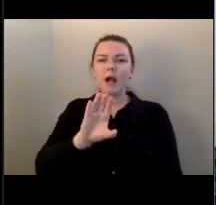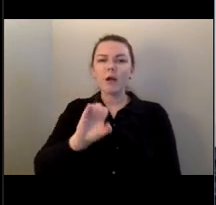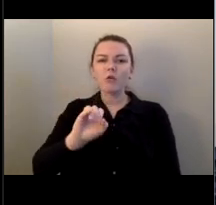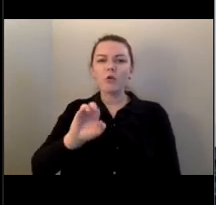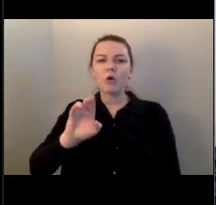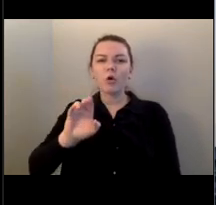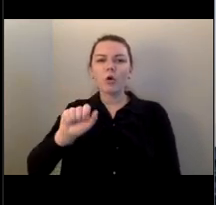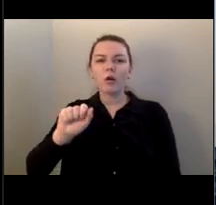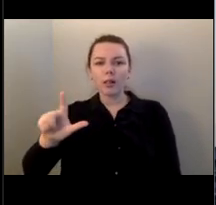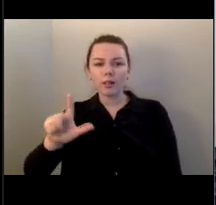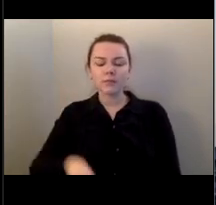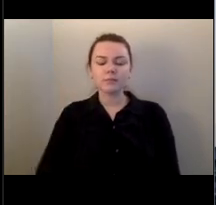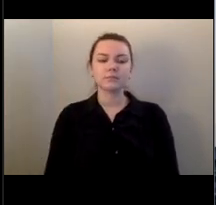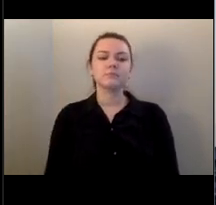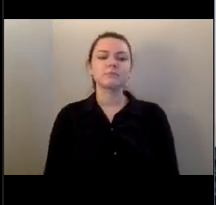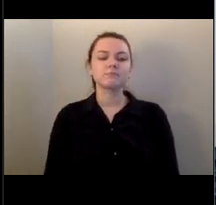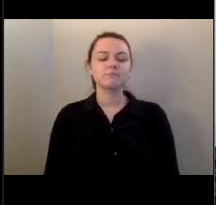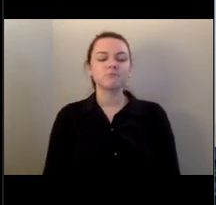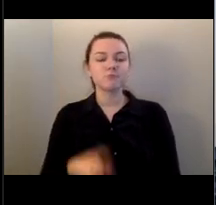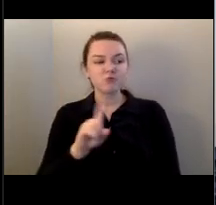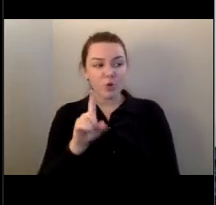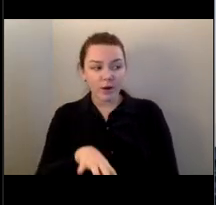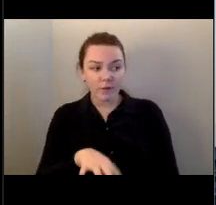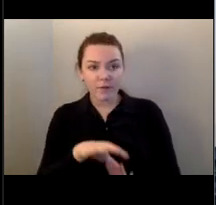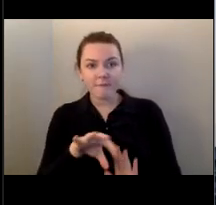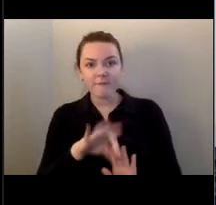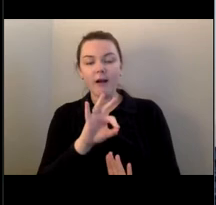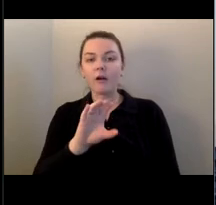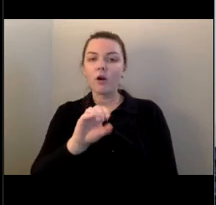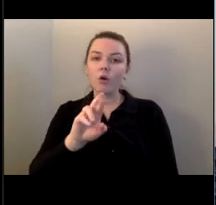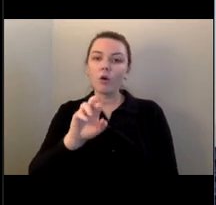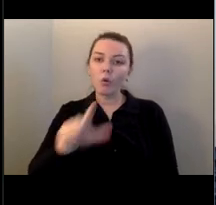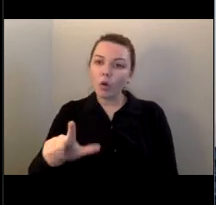[Kathy] Where do we find coral? That's a great question.